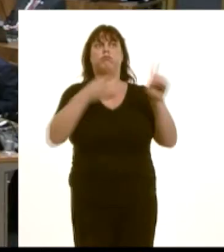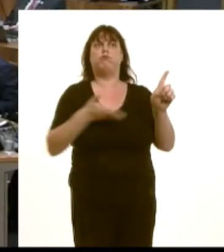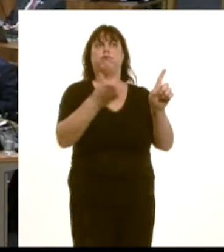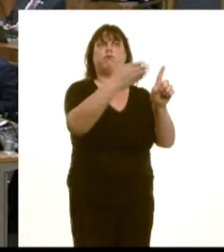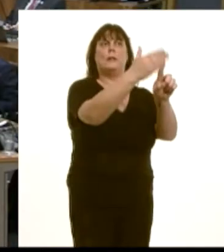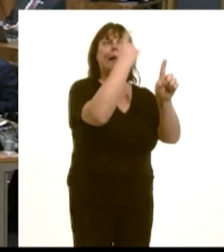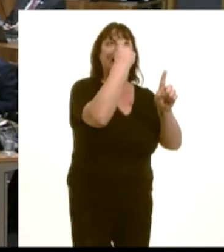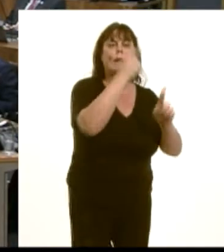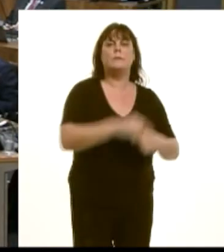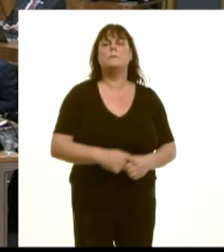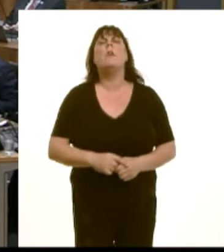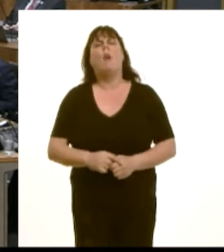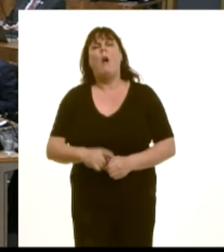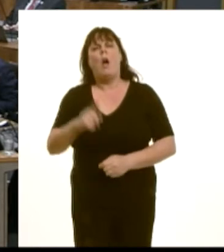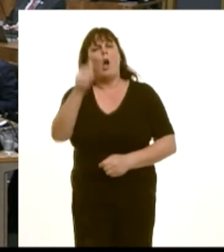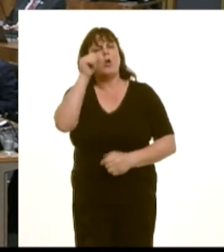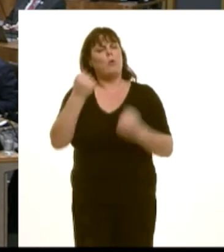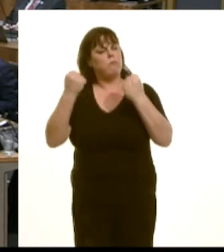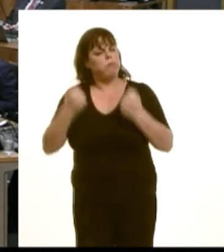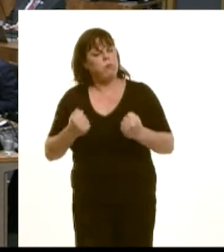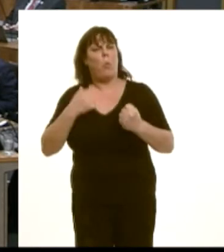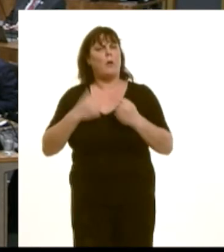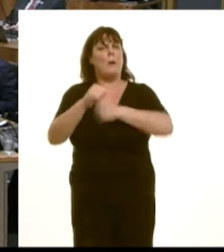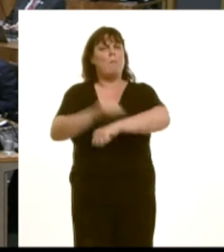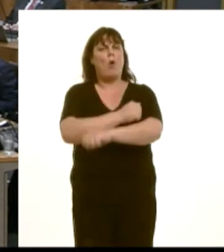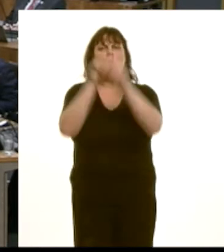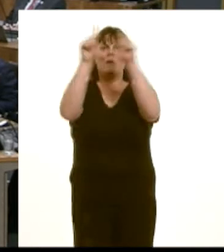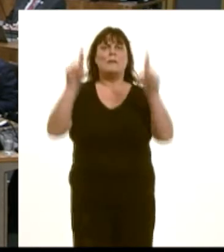strong advocate of a brown sign to St Asaph, and that is something that she has fought